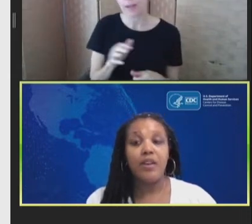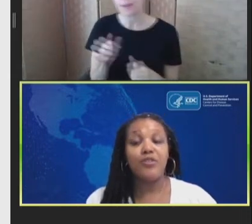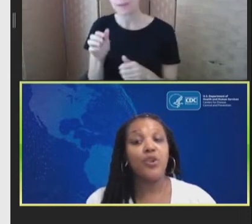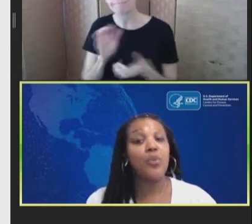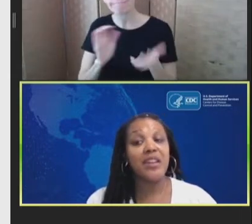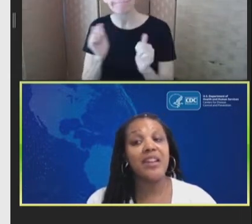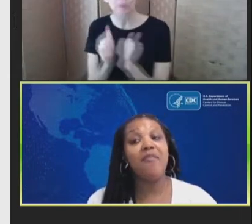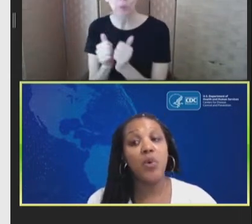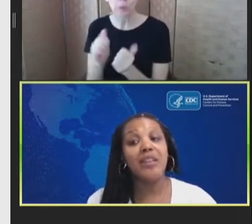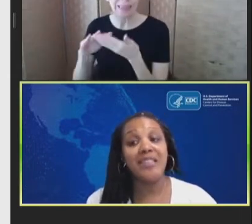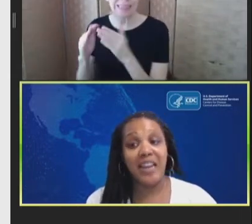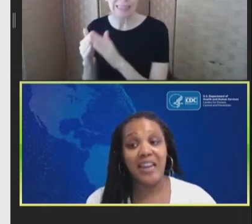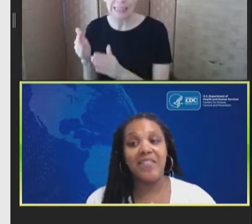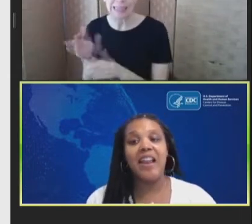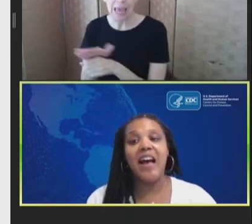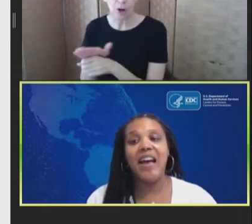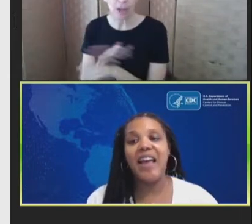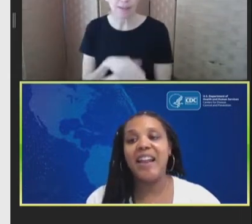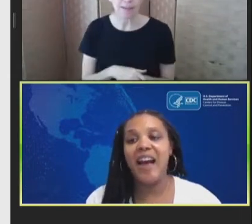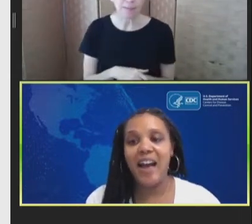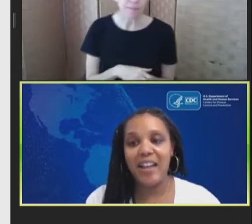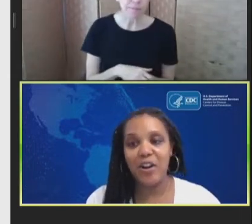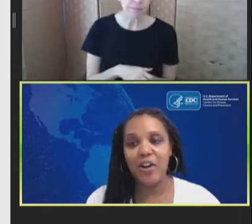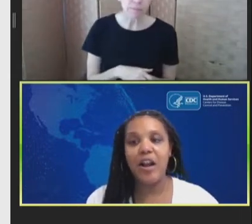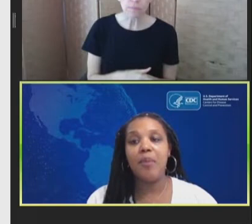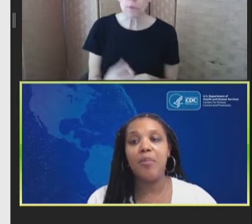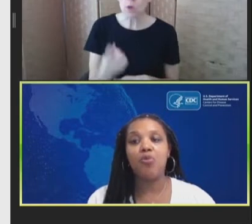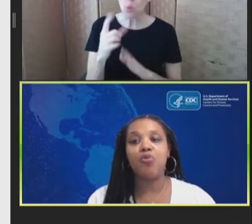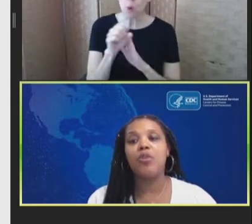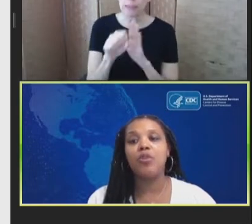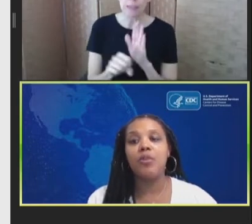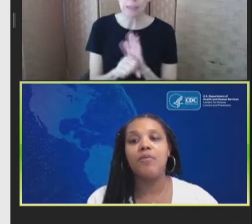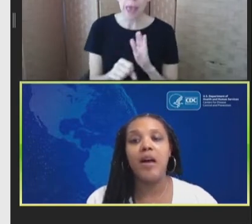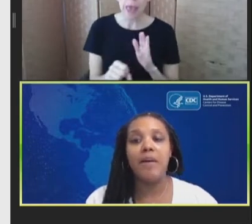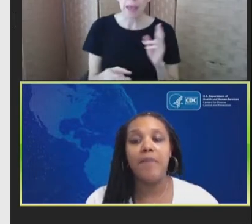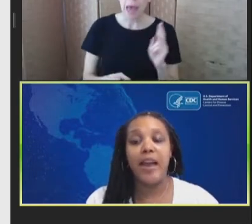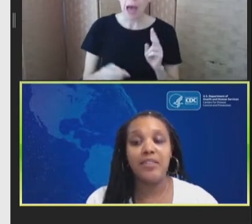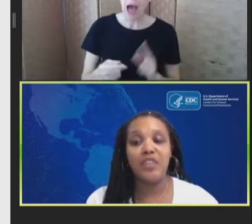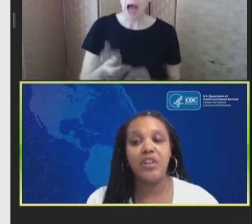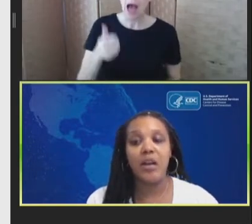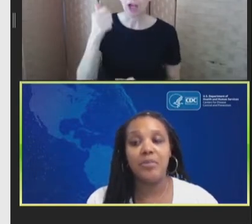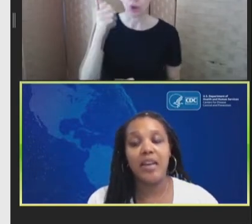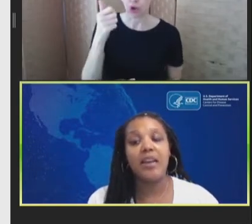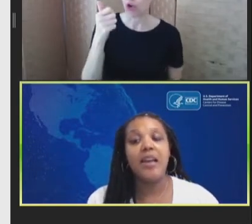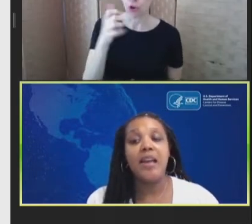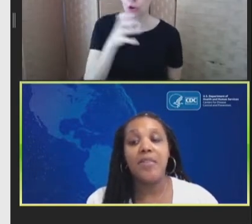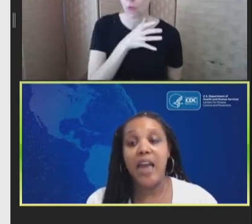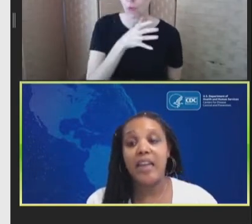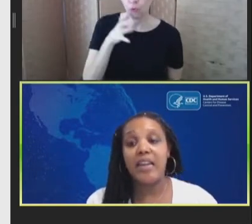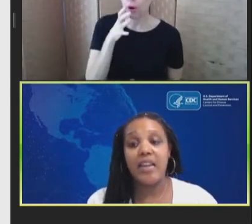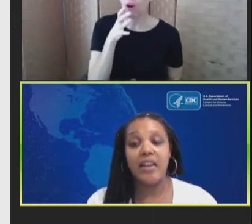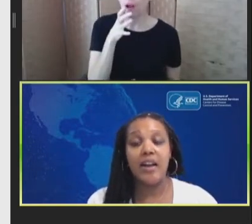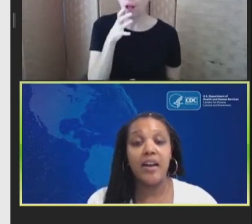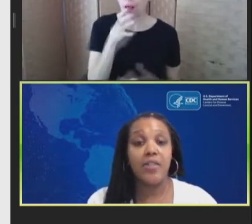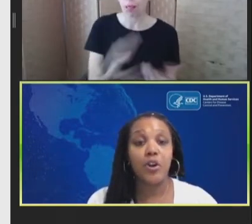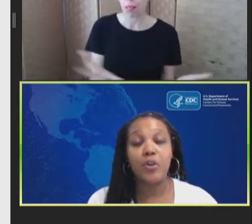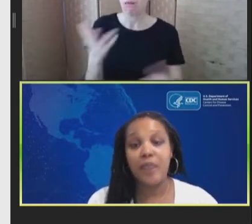So, we did have one state that had a higher rural vaccination uptake than in the urban